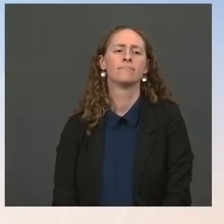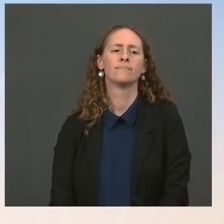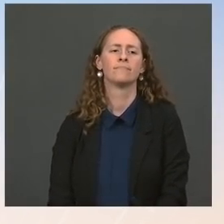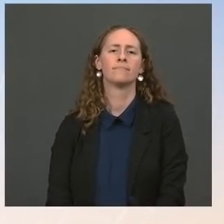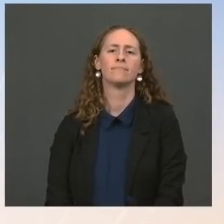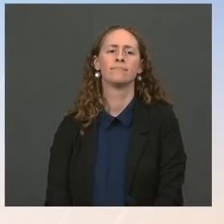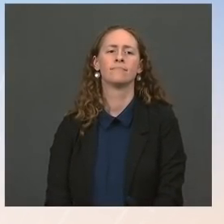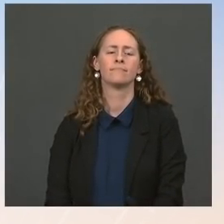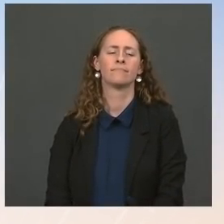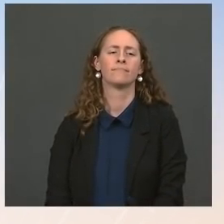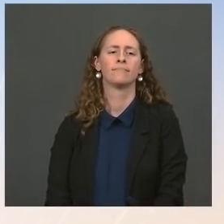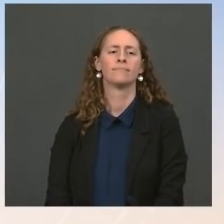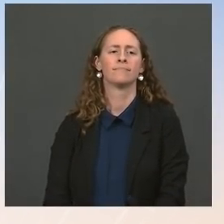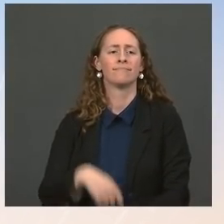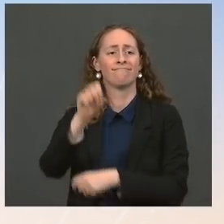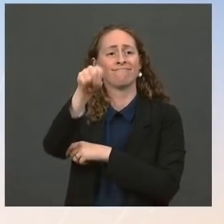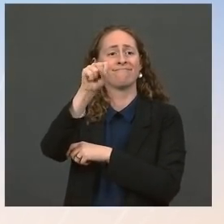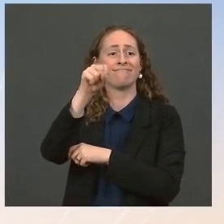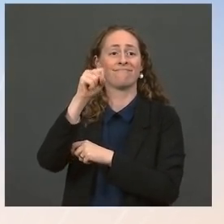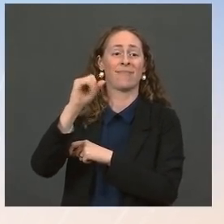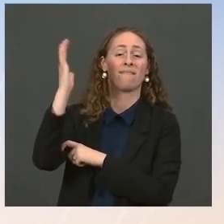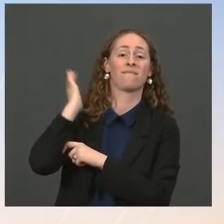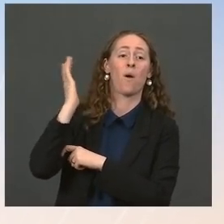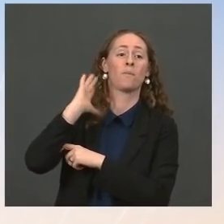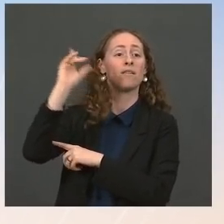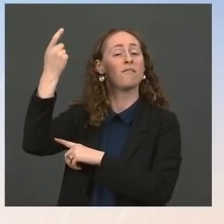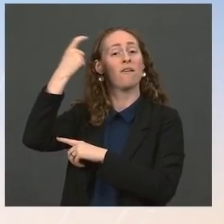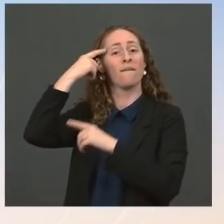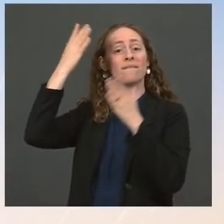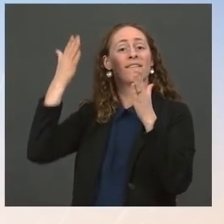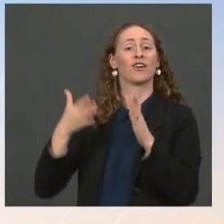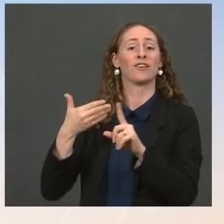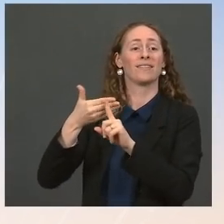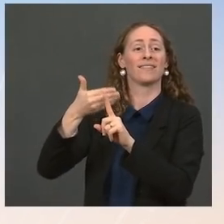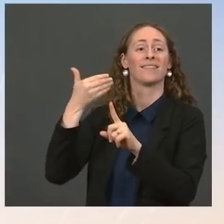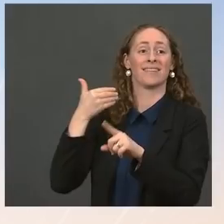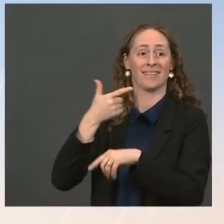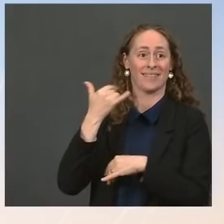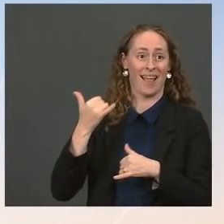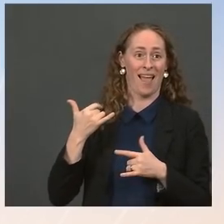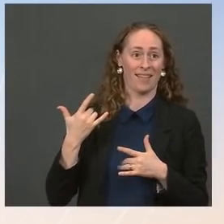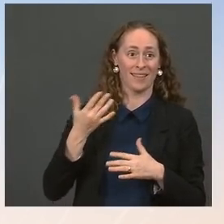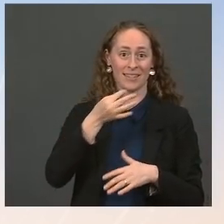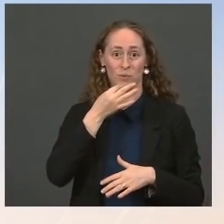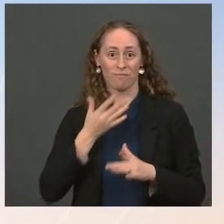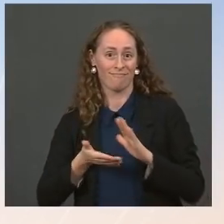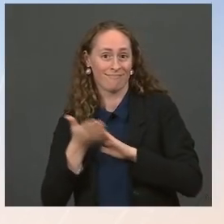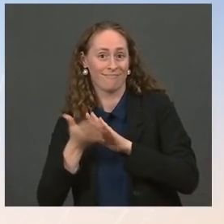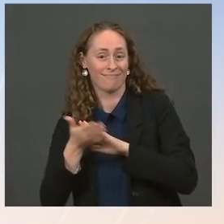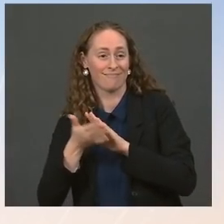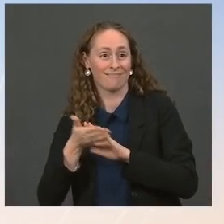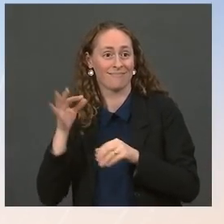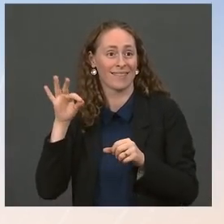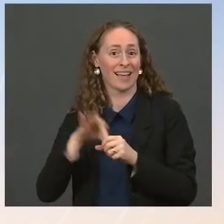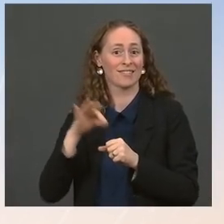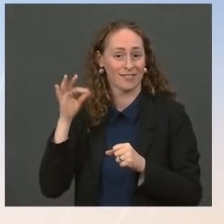former Governor McAuliffe may or may not -- he has an election coming up and so his timeline may be a little pressed by that.